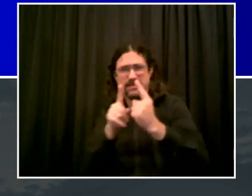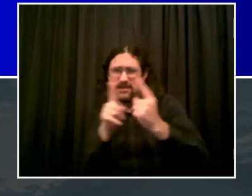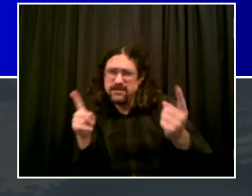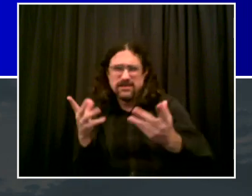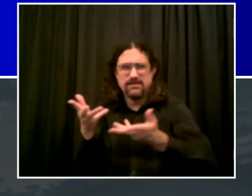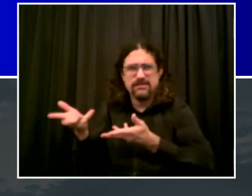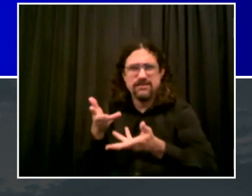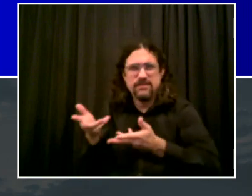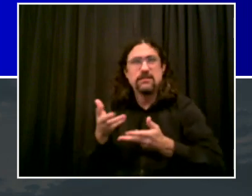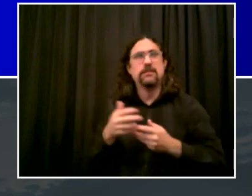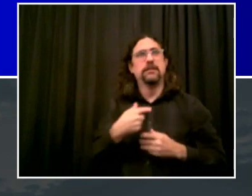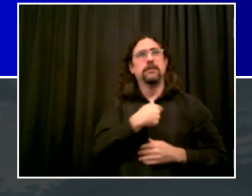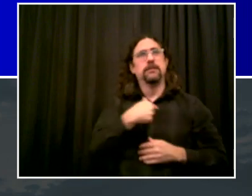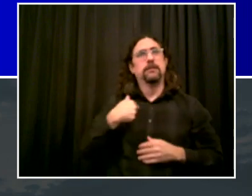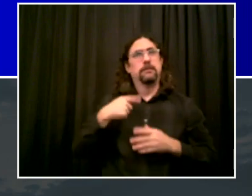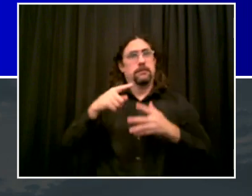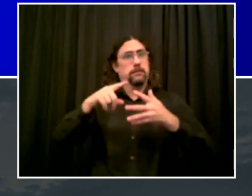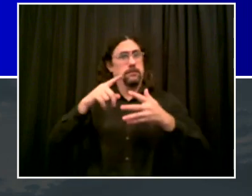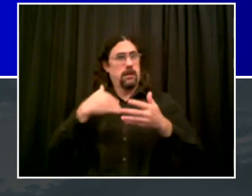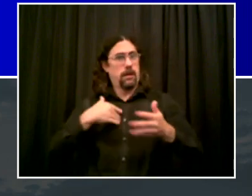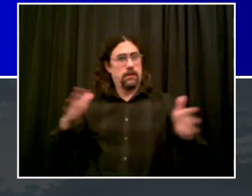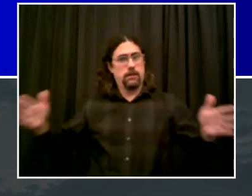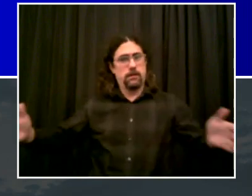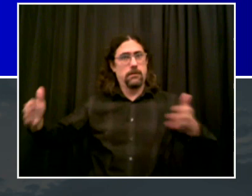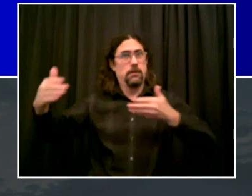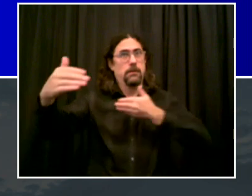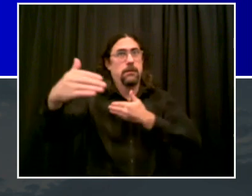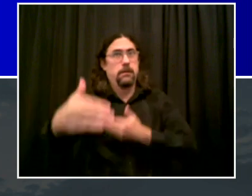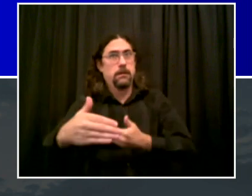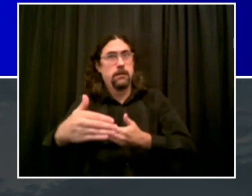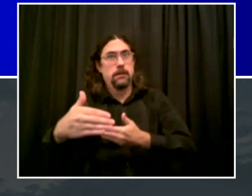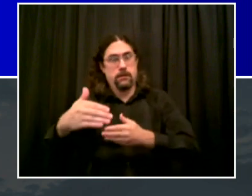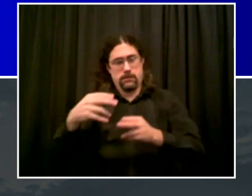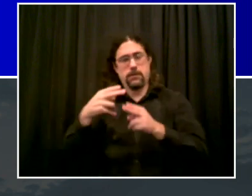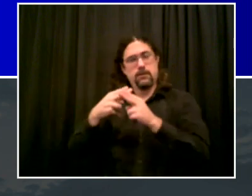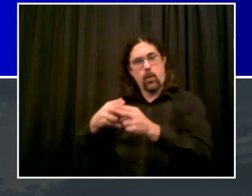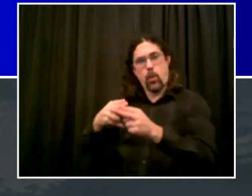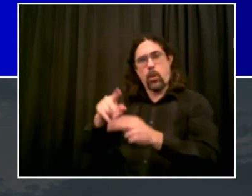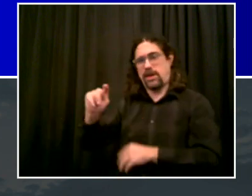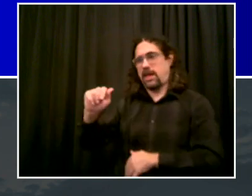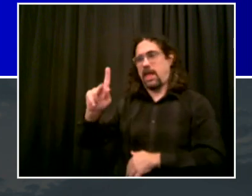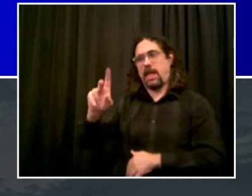DELIVER THE